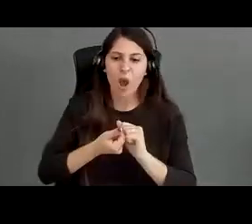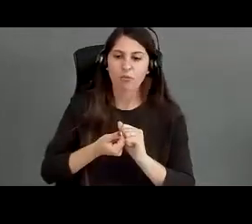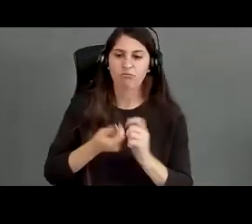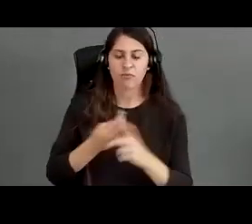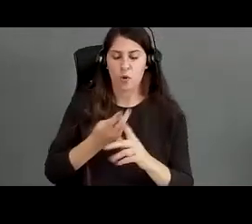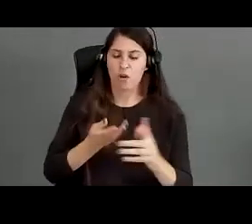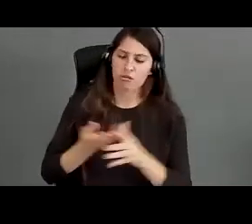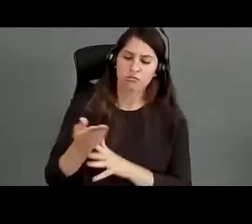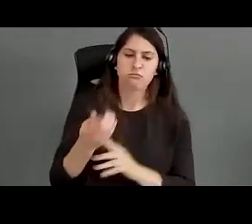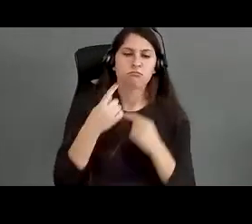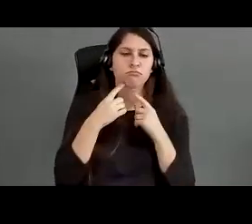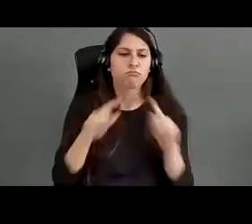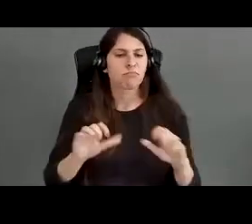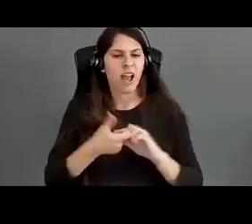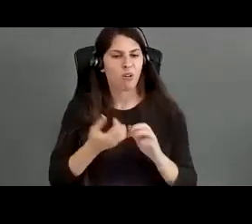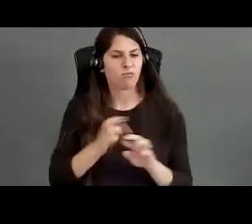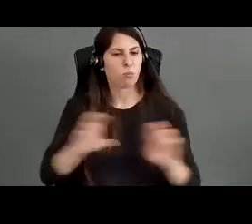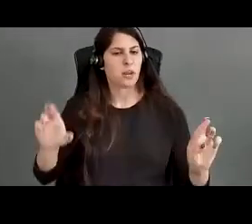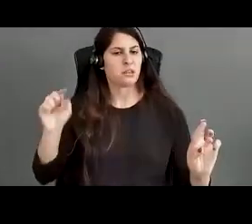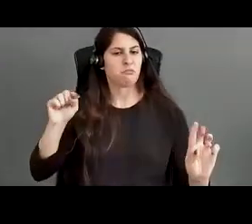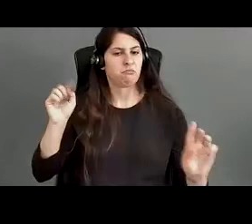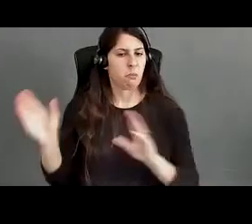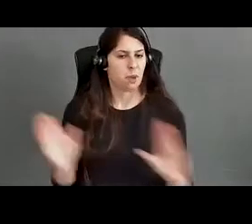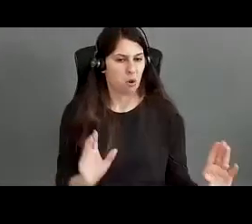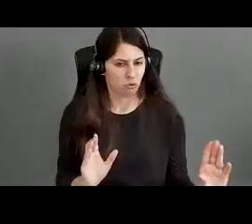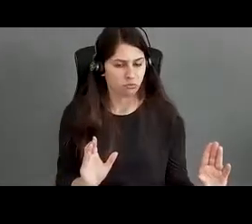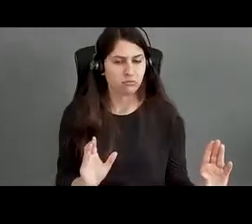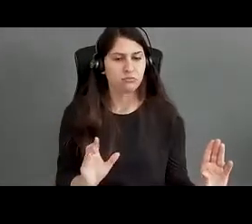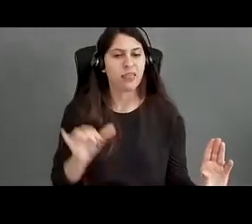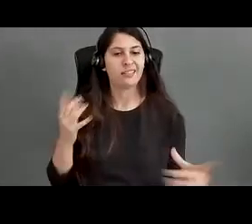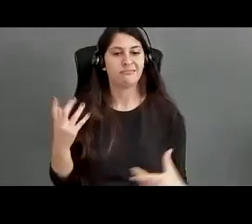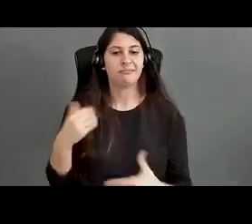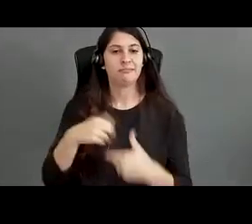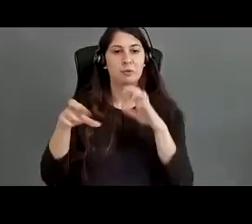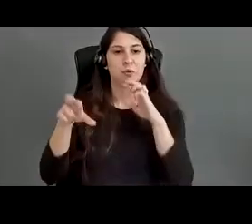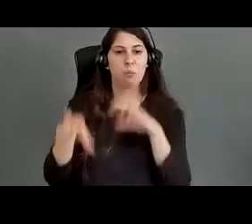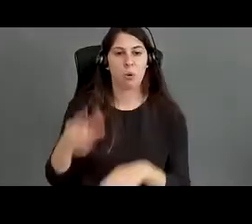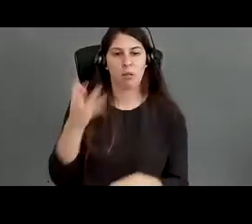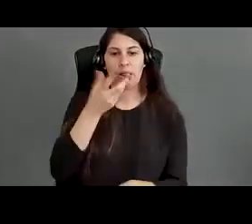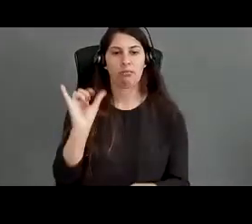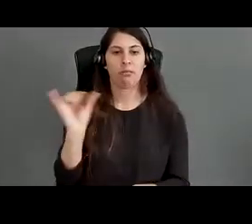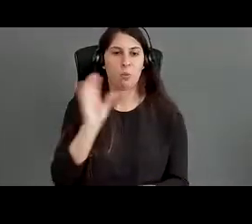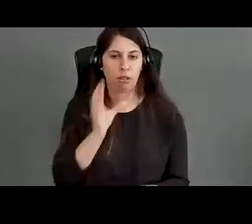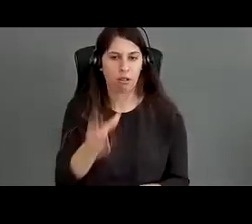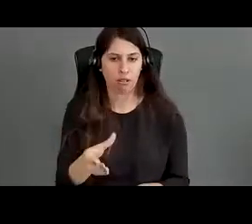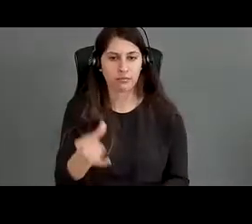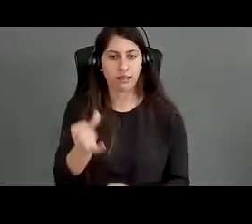how do you be prepared for those? That's what the engagement report looks like. And last but not least,